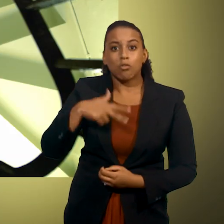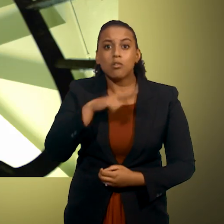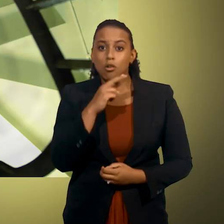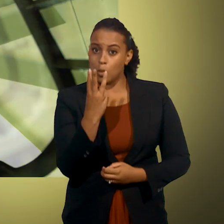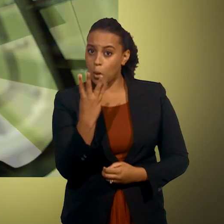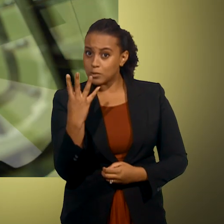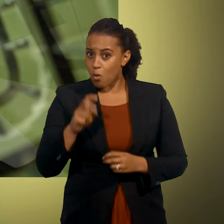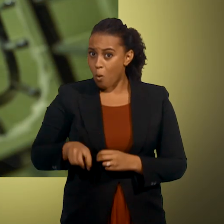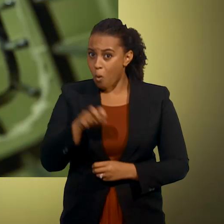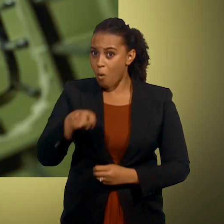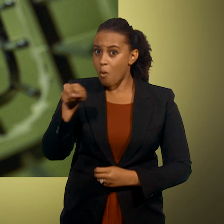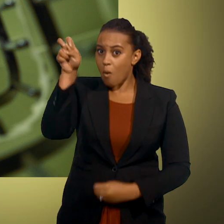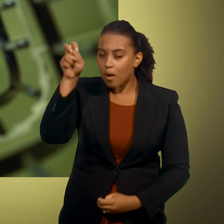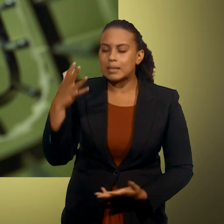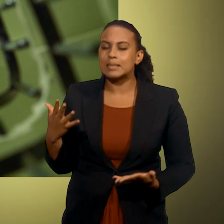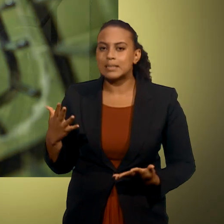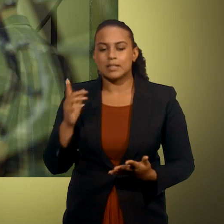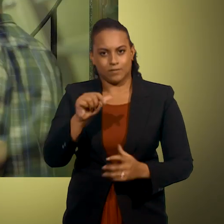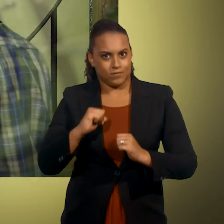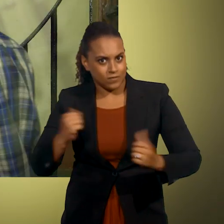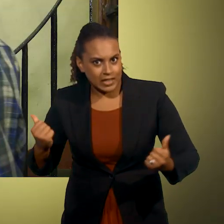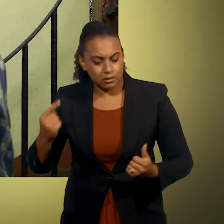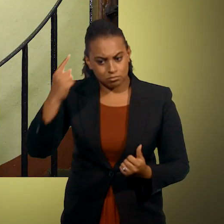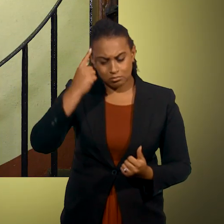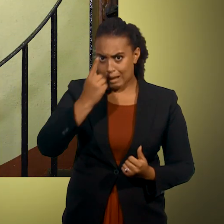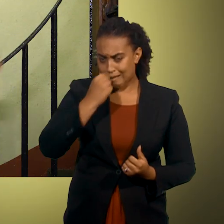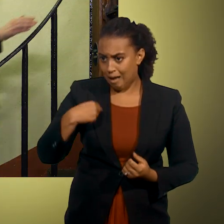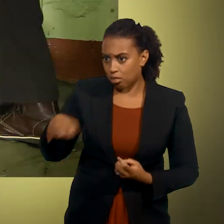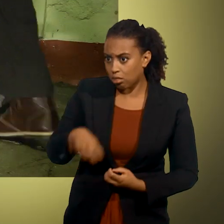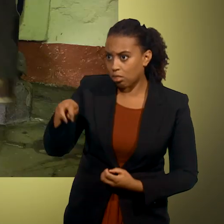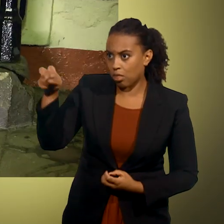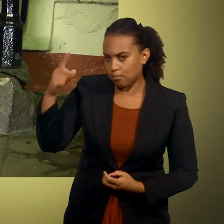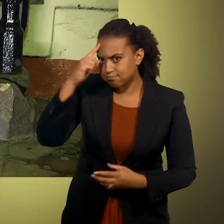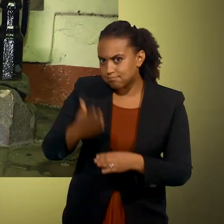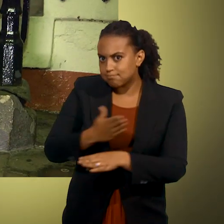You must be fit and capable of undertaking such a strenuous climb.